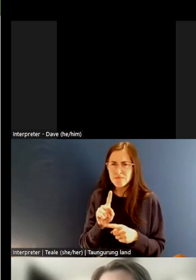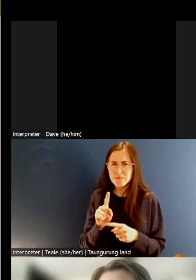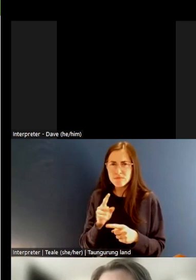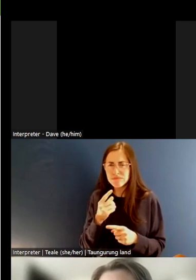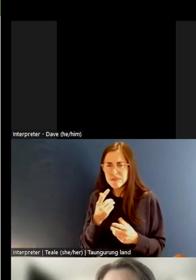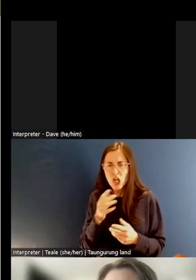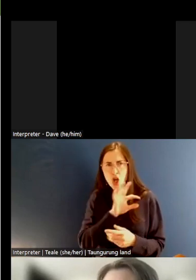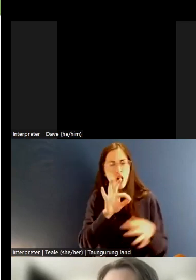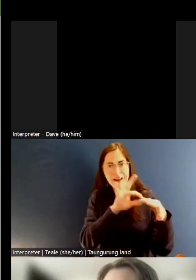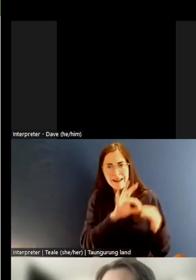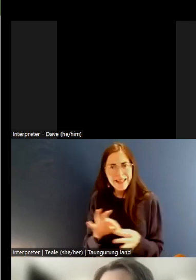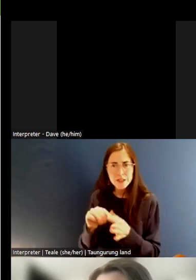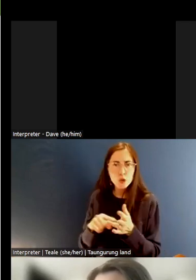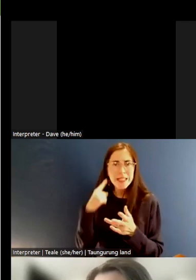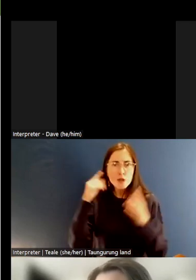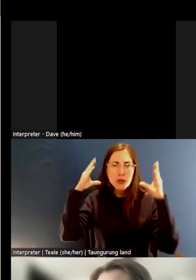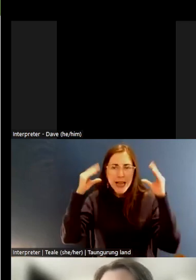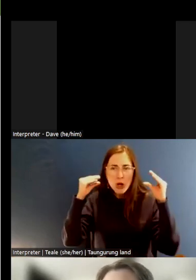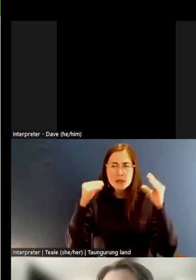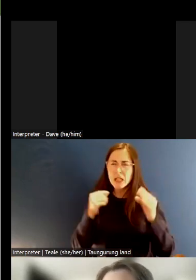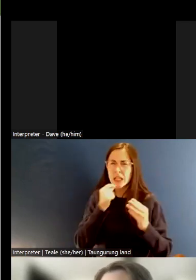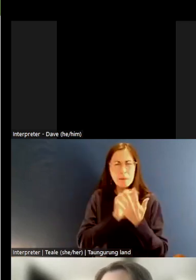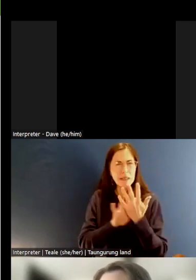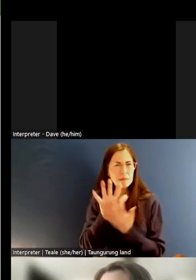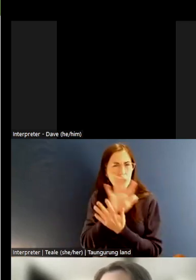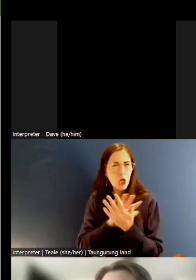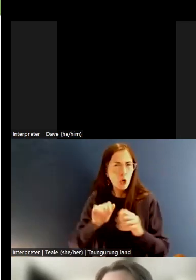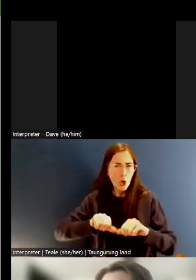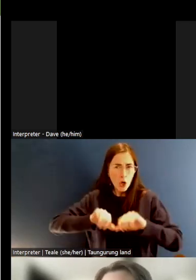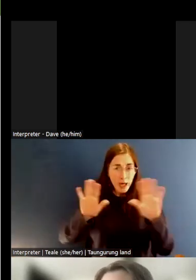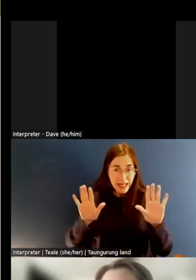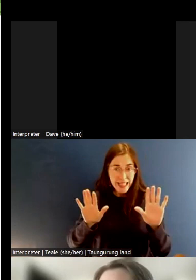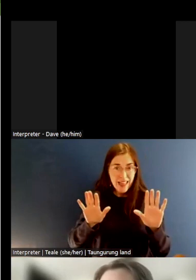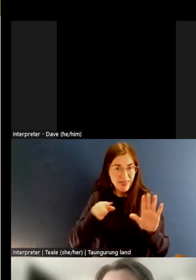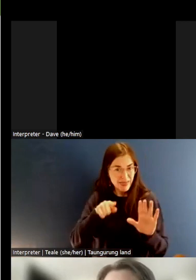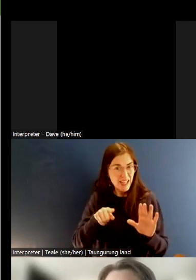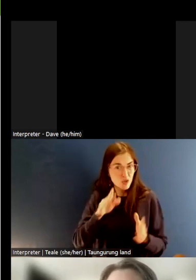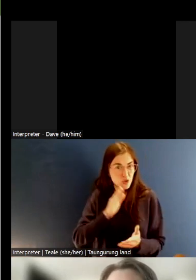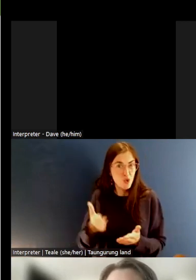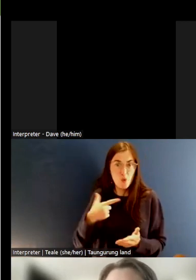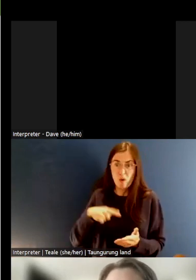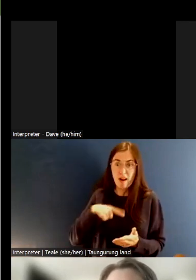or it's not clear whether it explains the condition or not. There's not a lot of information about it,